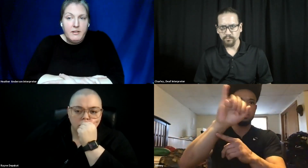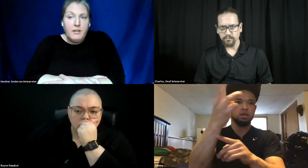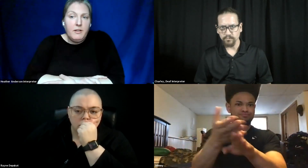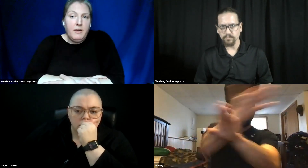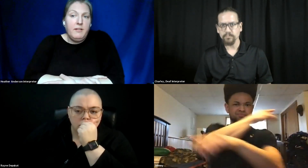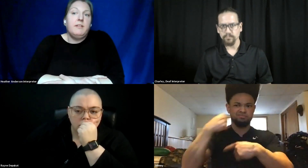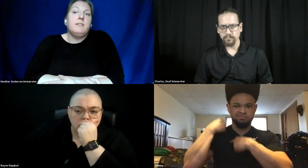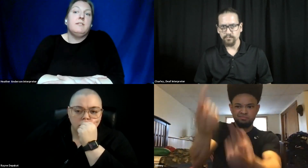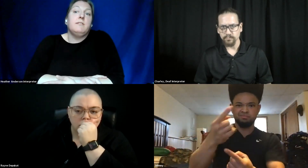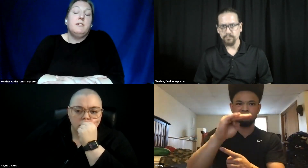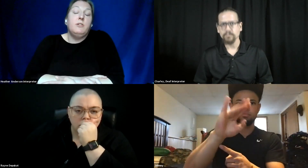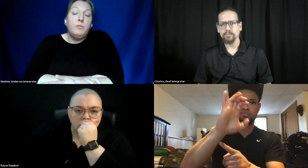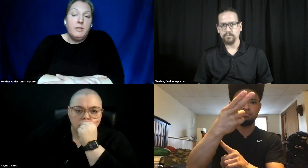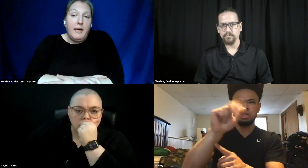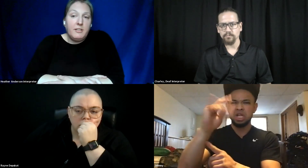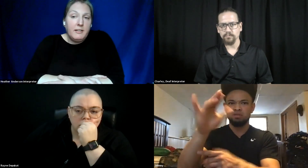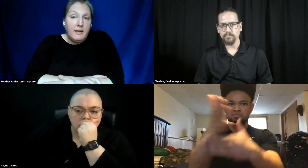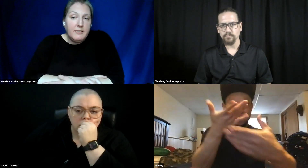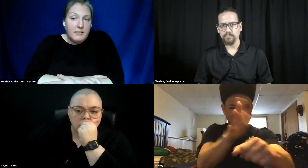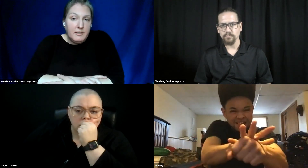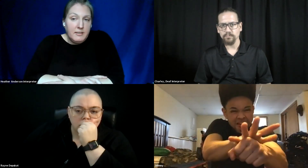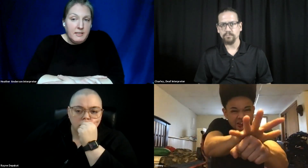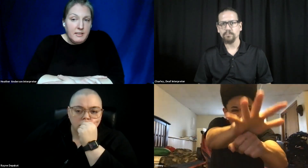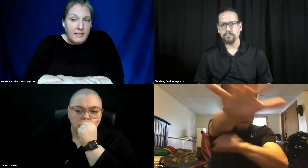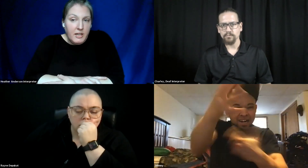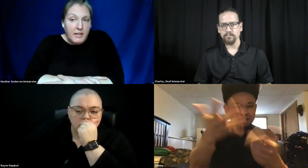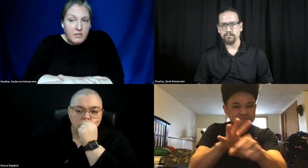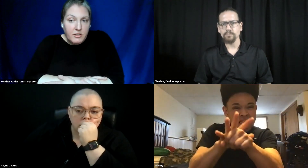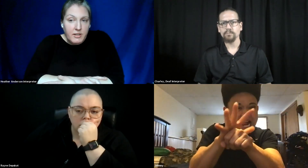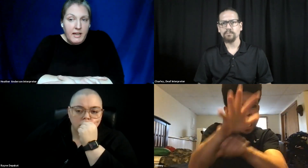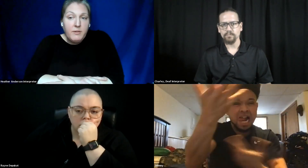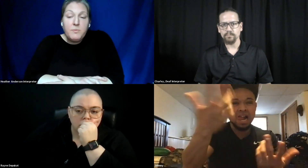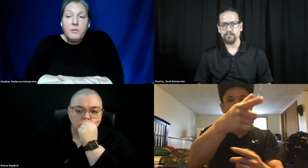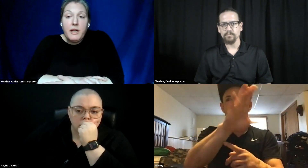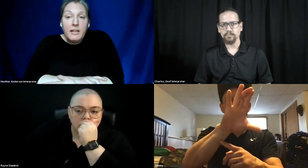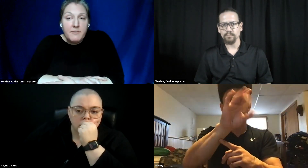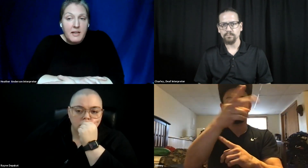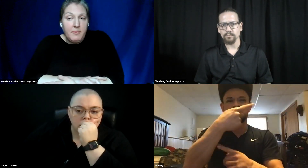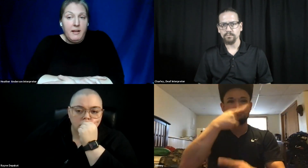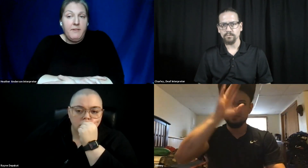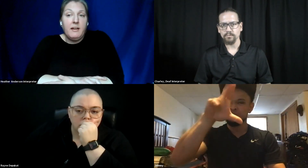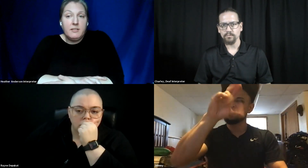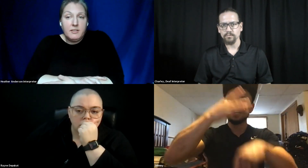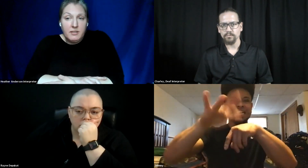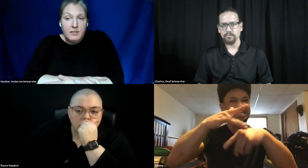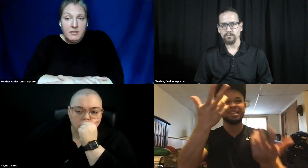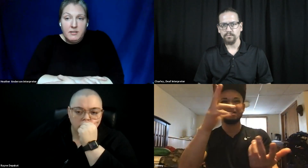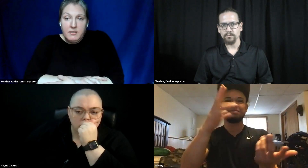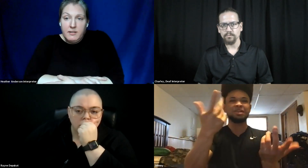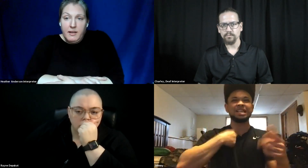Right in the end the union actually had contacted TDHH, and there was plenty of time in advance.